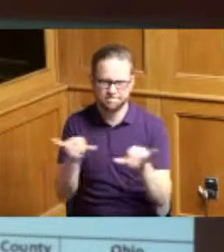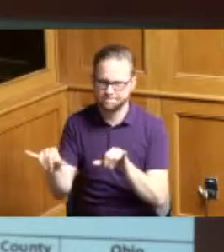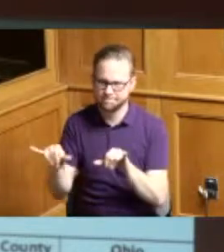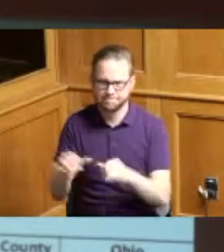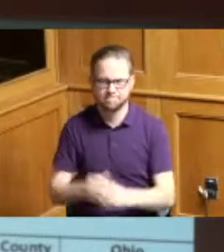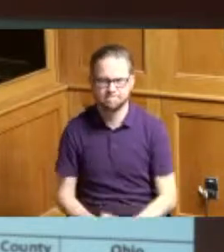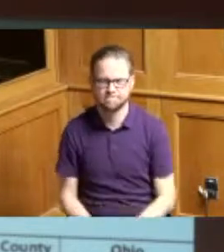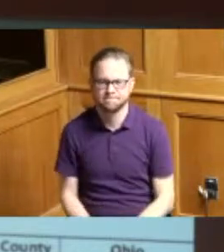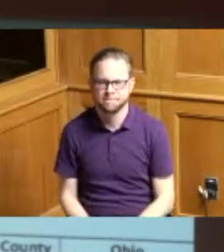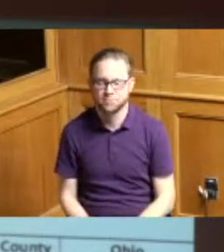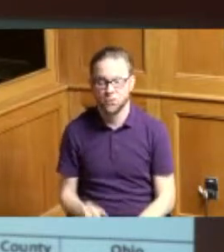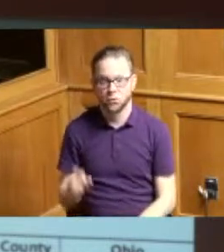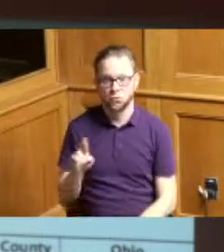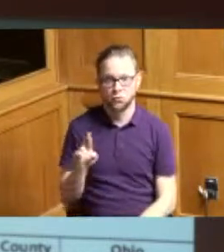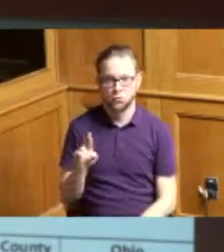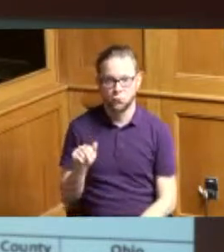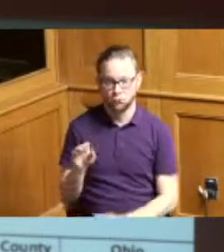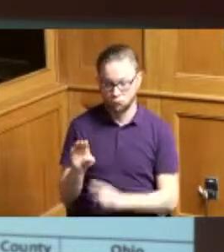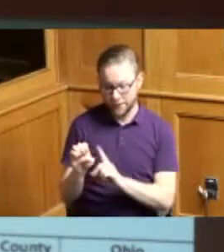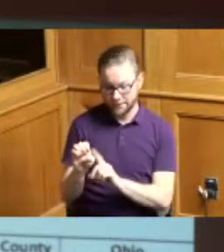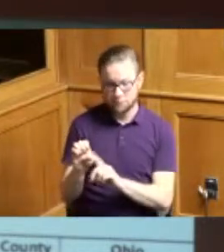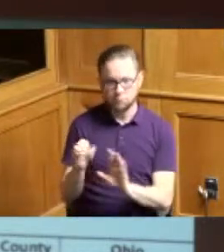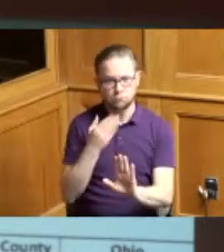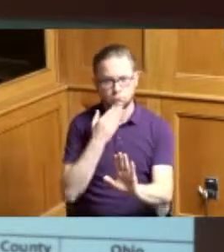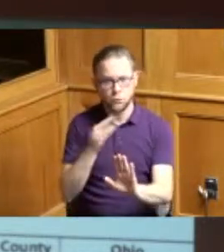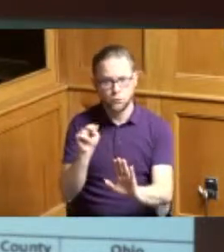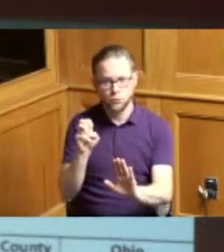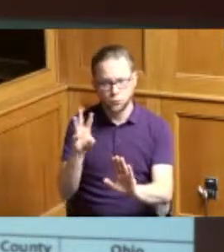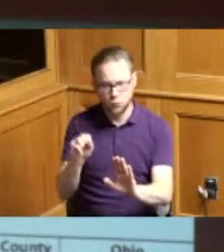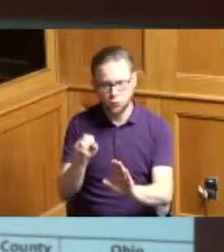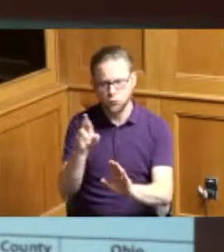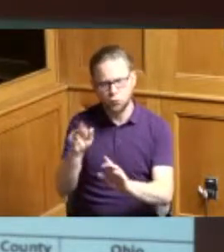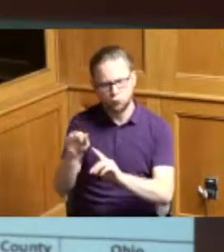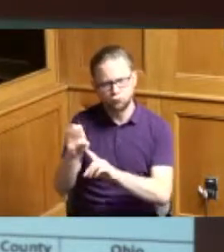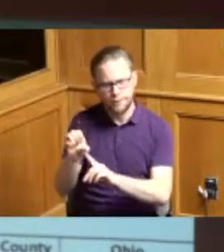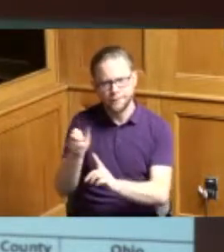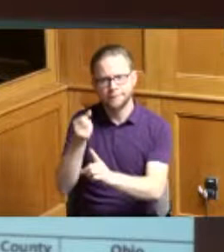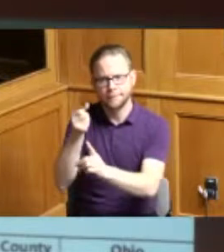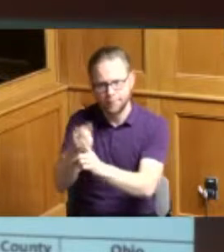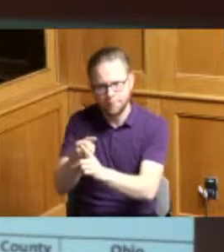with regards to race the good news is while race had an impact on rates with hospitalizations